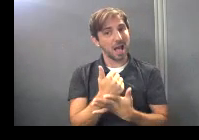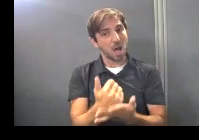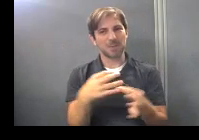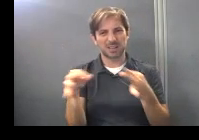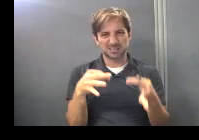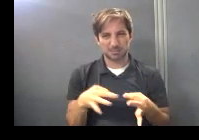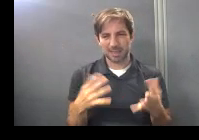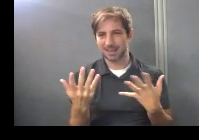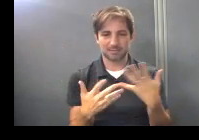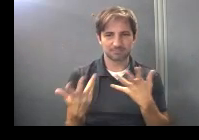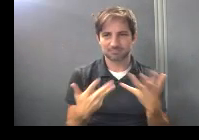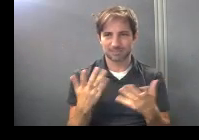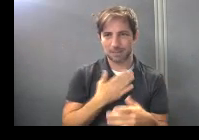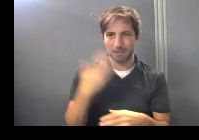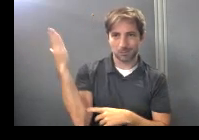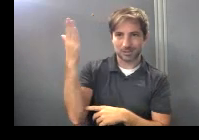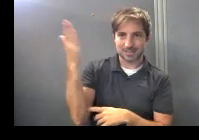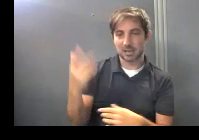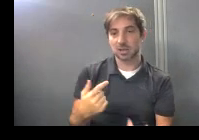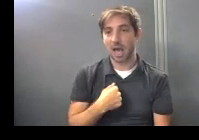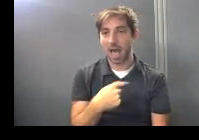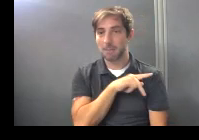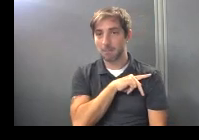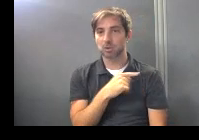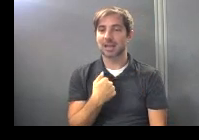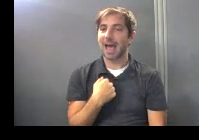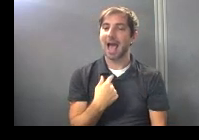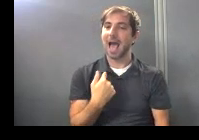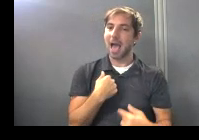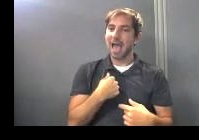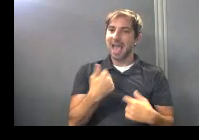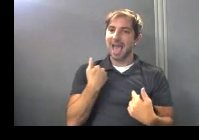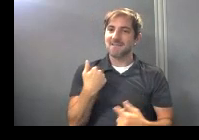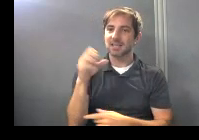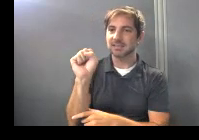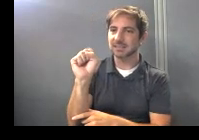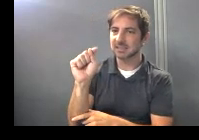ANYTHING IN YOUR PRESENTATION. I AM A PERSON WHO STUTTERS. YOU MAY HEAR IT. YOU MAY NOT.